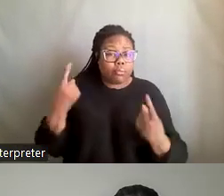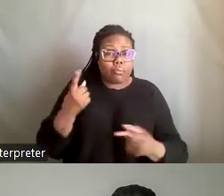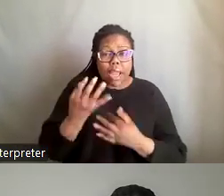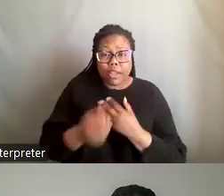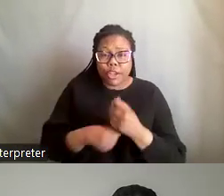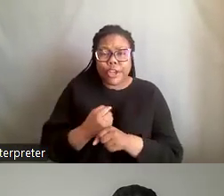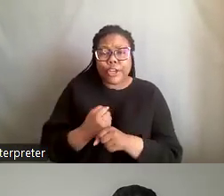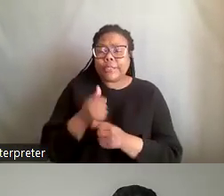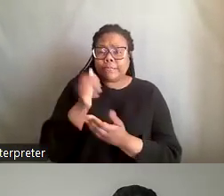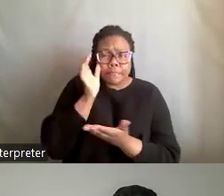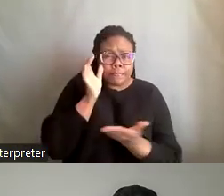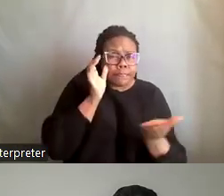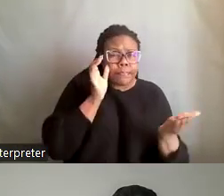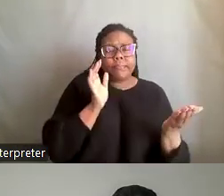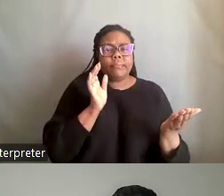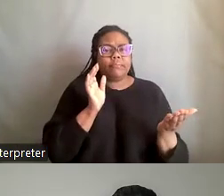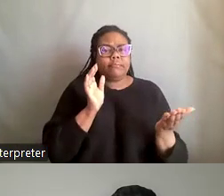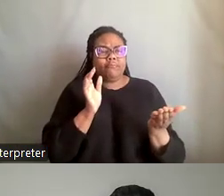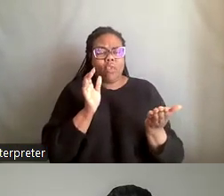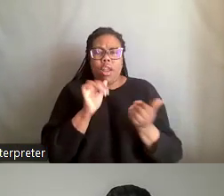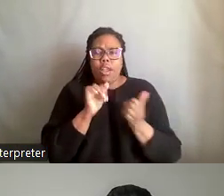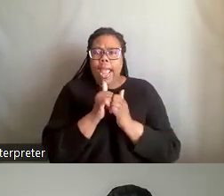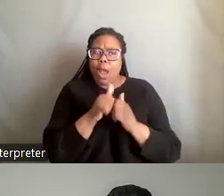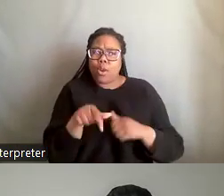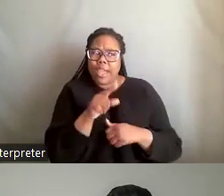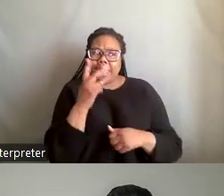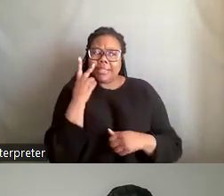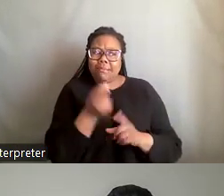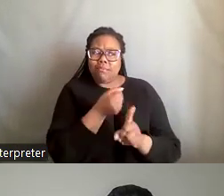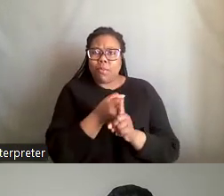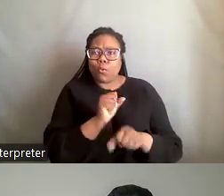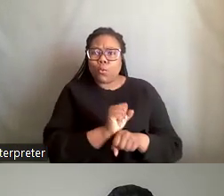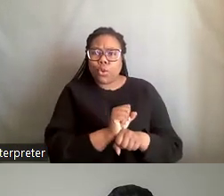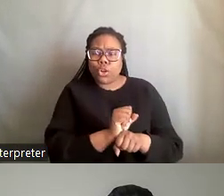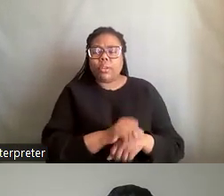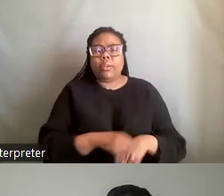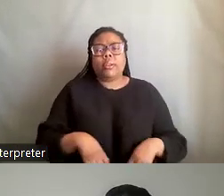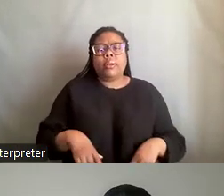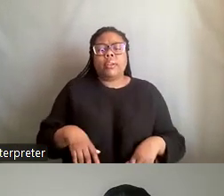professionally and have been doing it for many, many years, let's hear some insights on how are you seeing the work